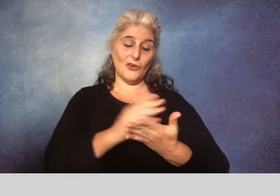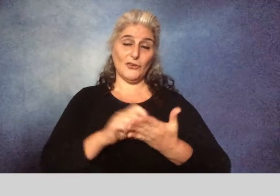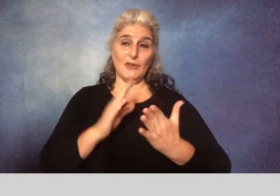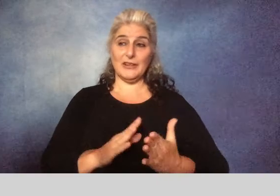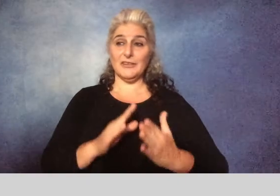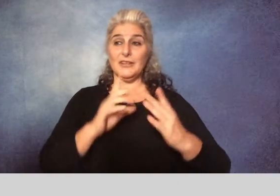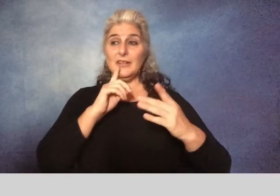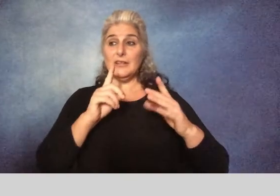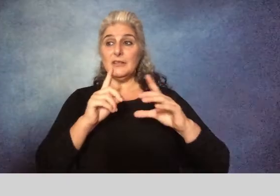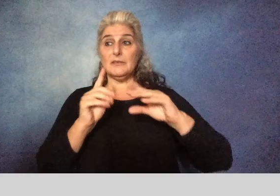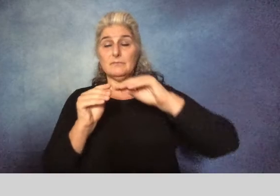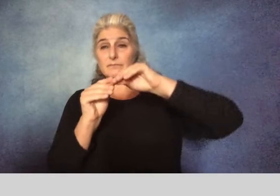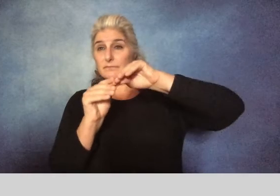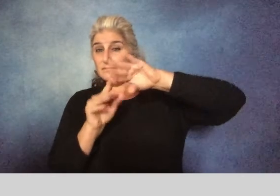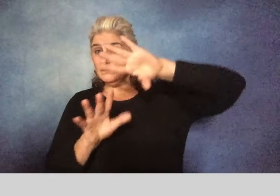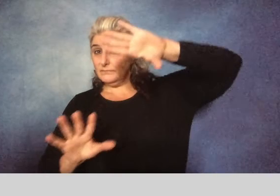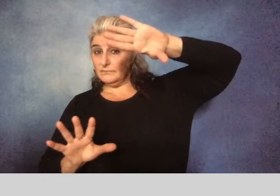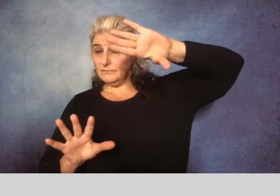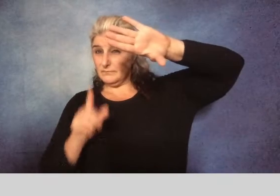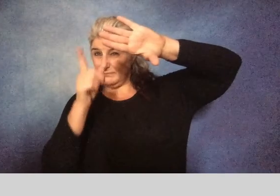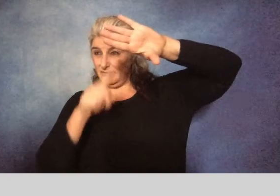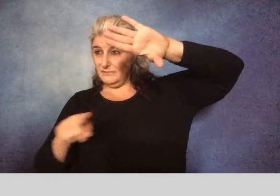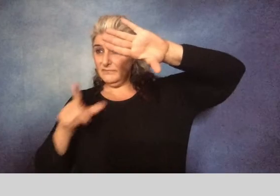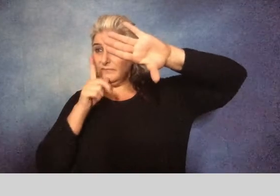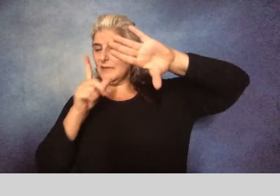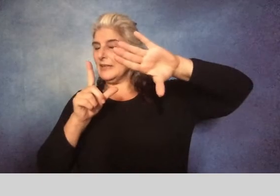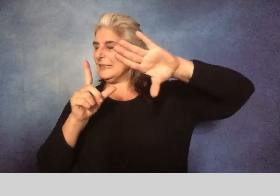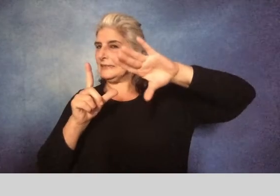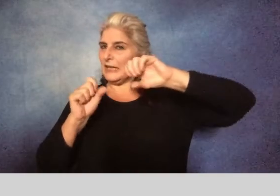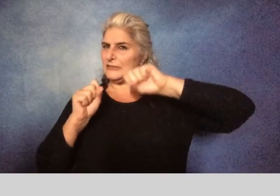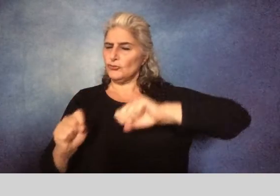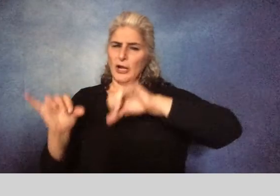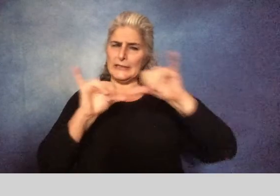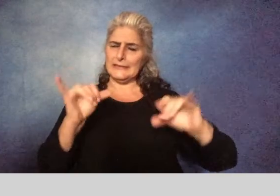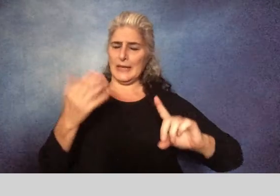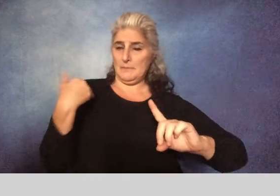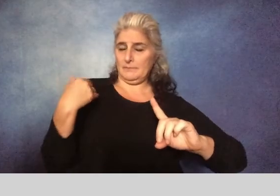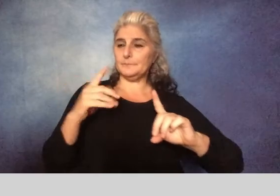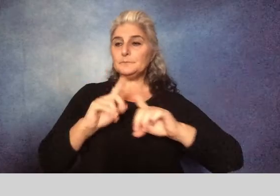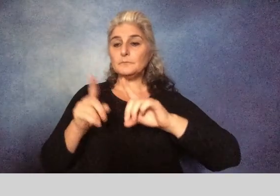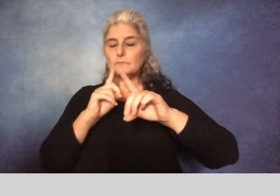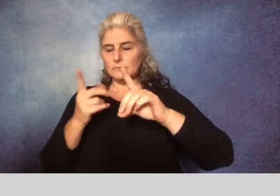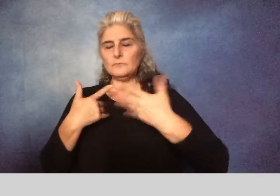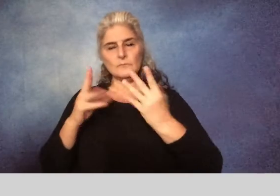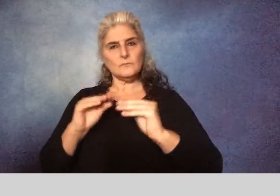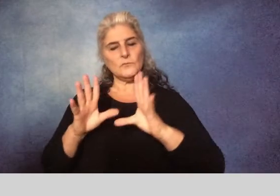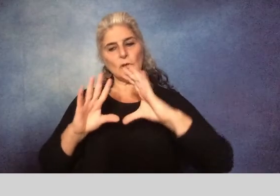It's not a tight cluster by any means but there are clear clusters for albums in this genre category demonstrated by the arrow.